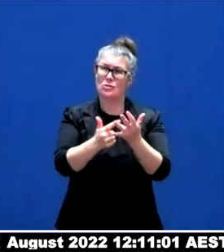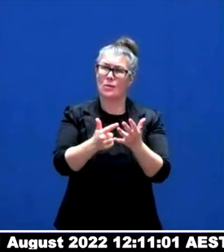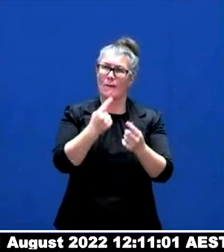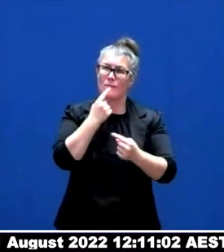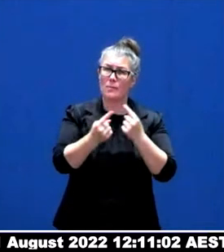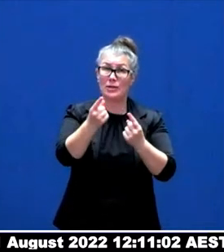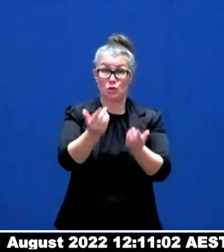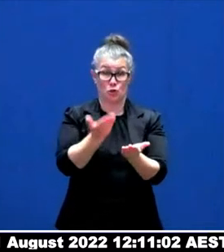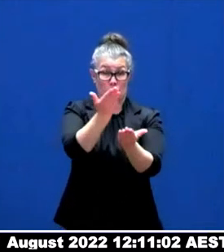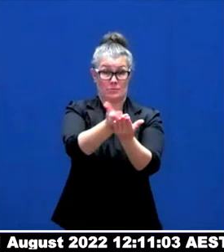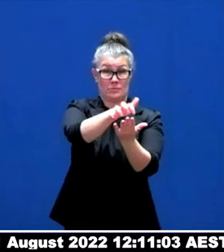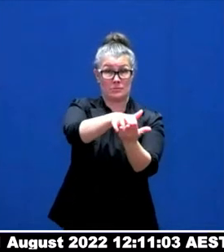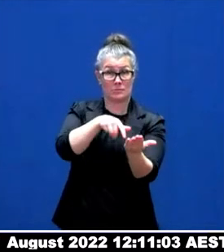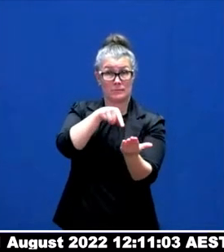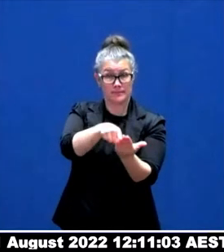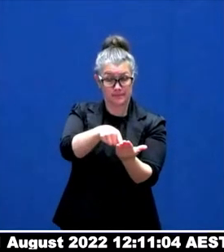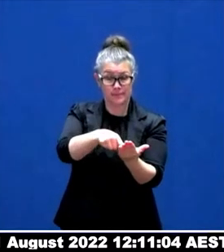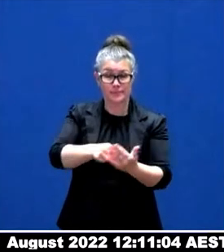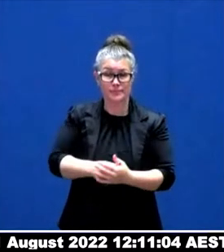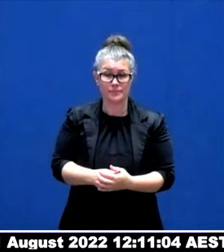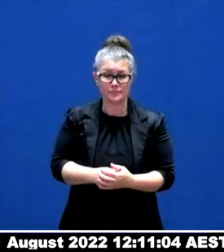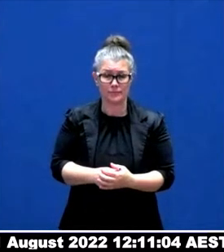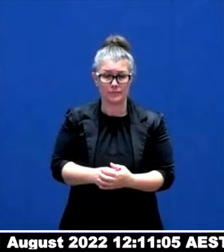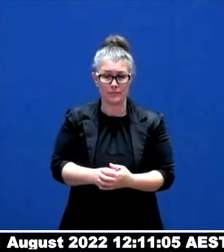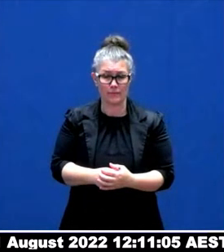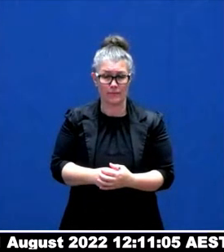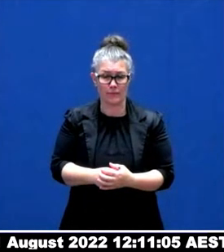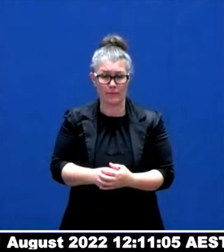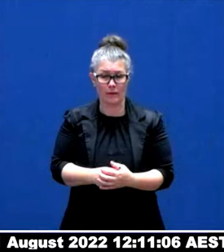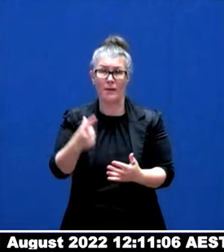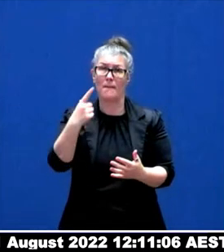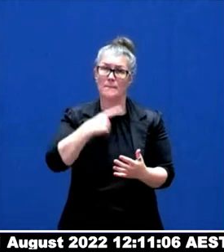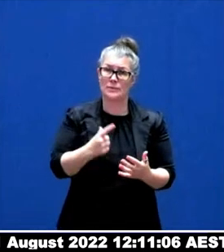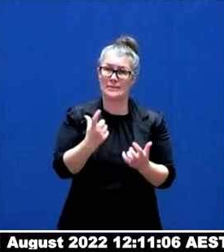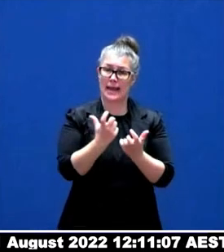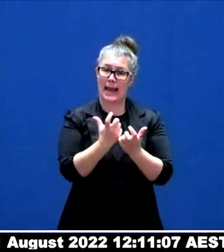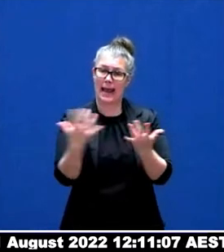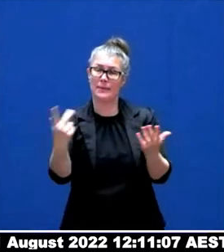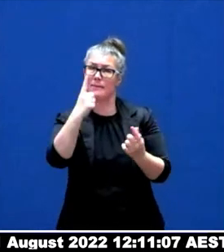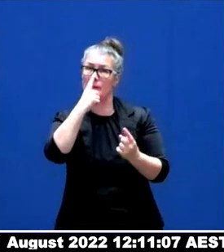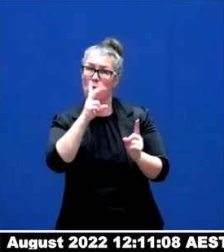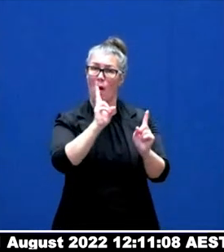Commission, is in terms of the number of applicants on the Housing Register at the